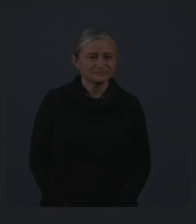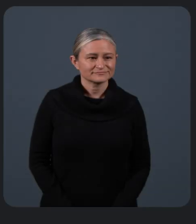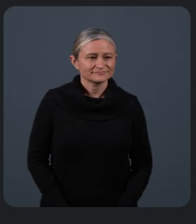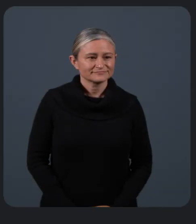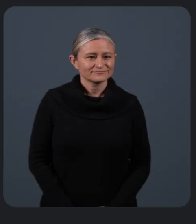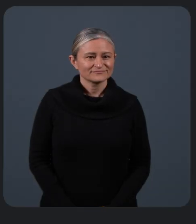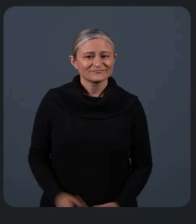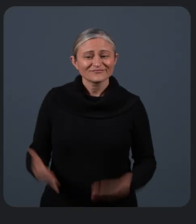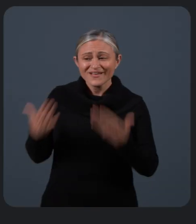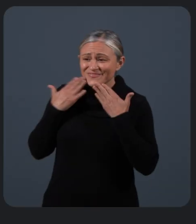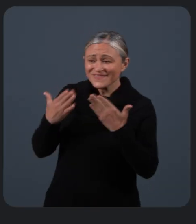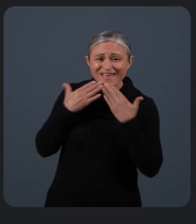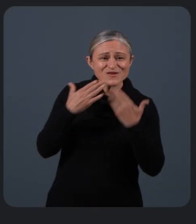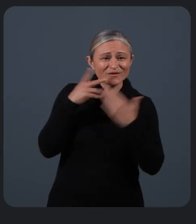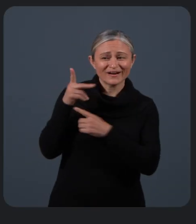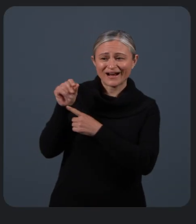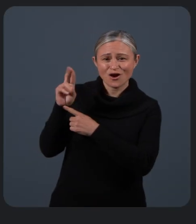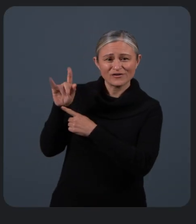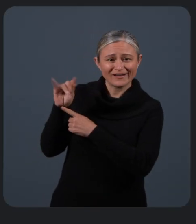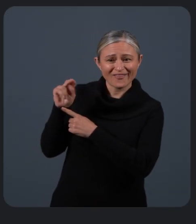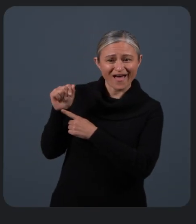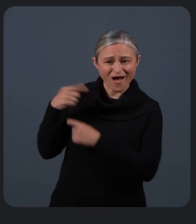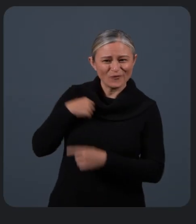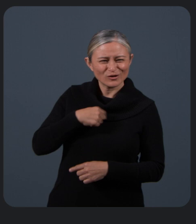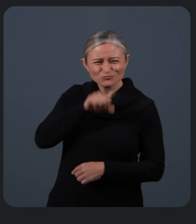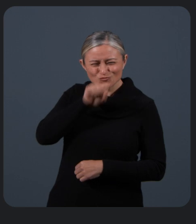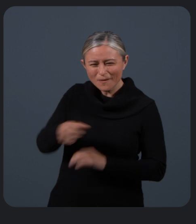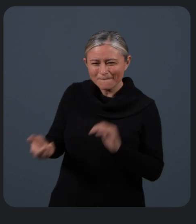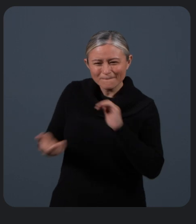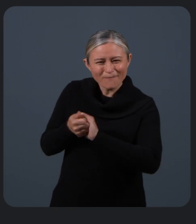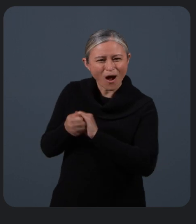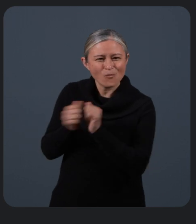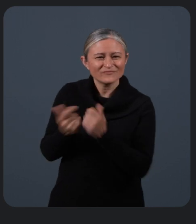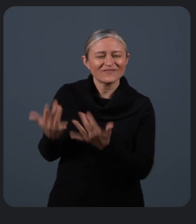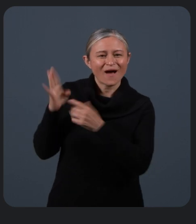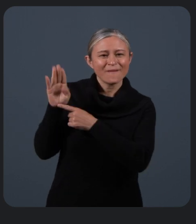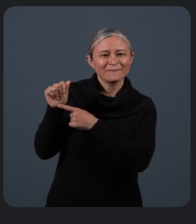Thanks, Francis. We love partnering with Firebase to help developers build